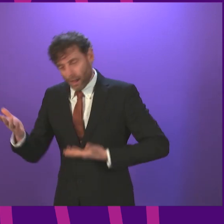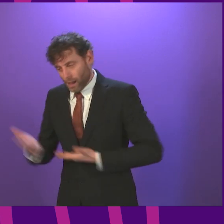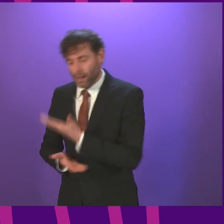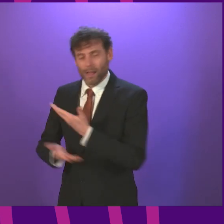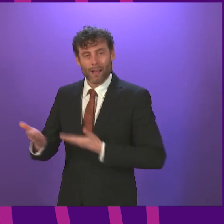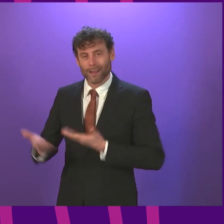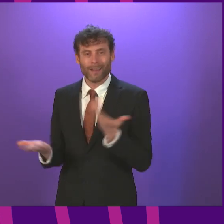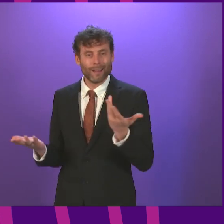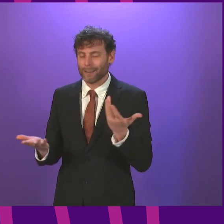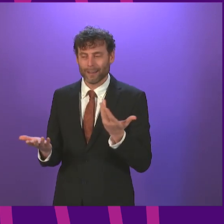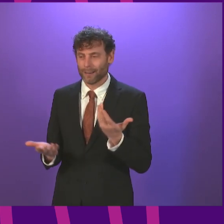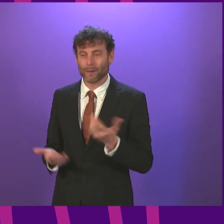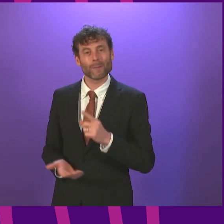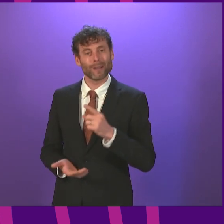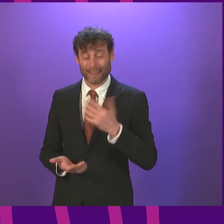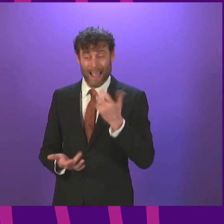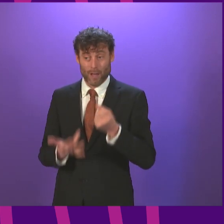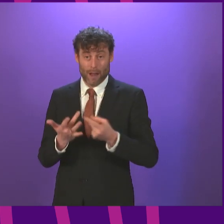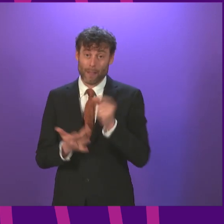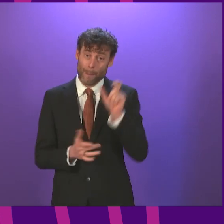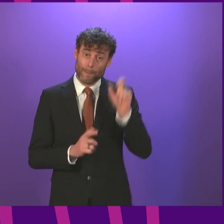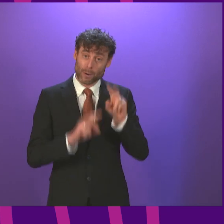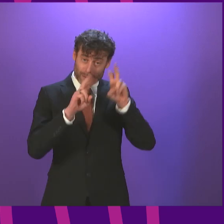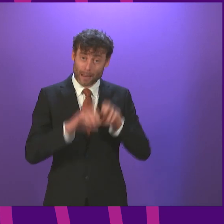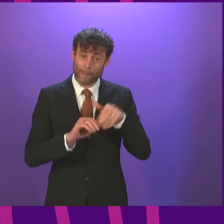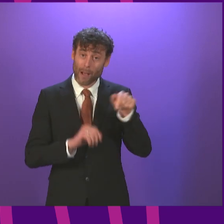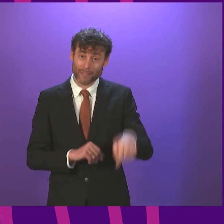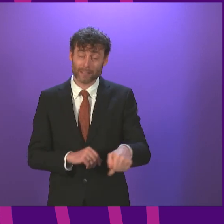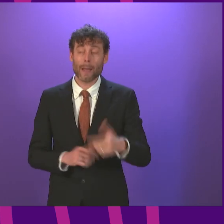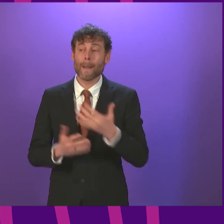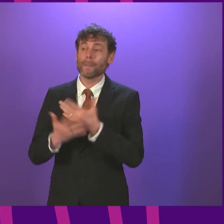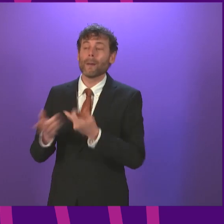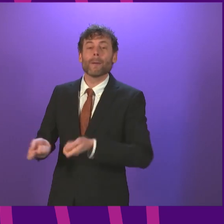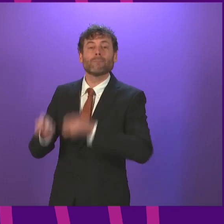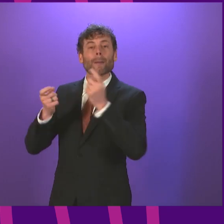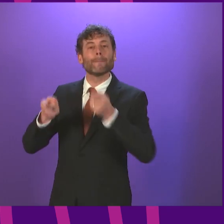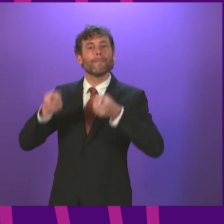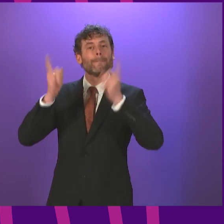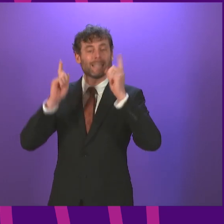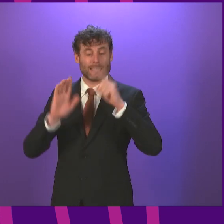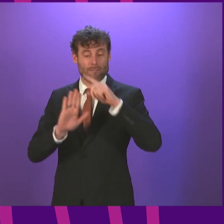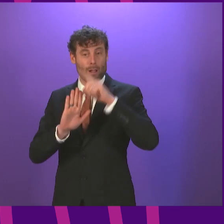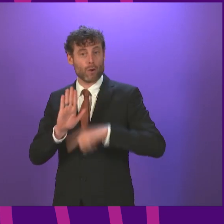is looking at it right now, but anybody who reads the ministerial code will know that,